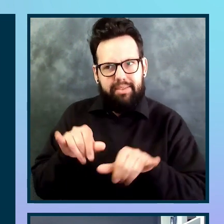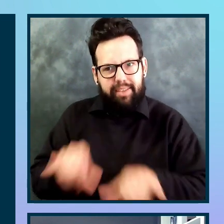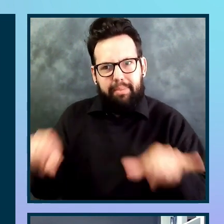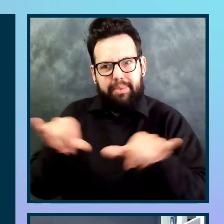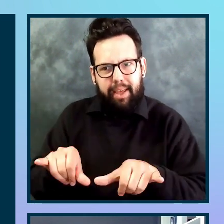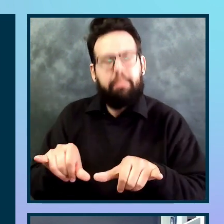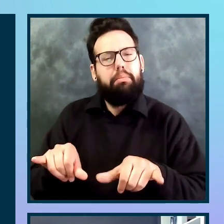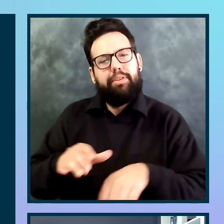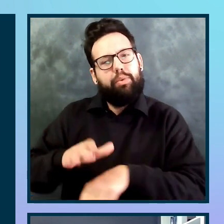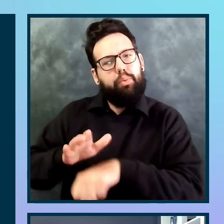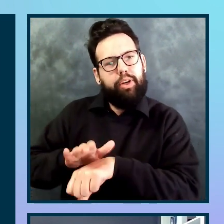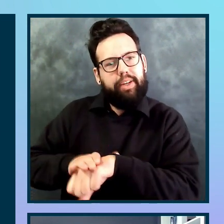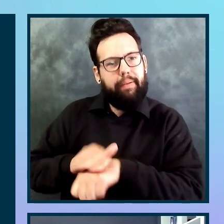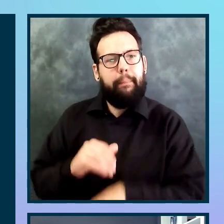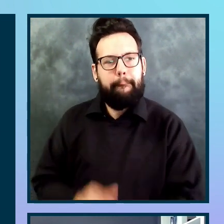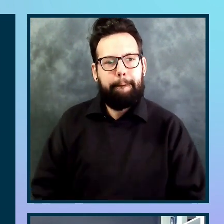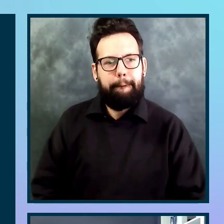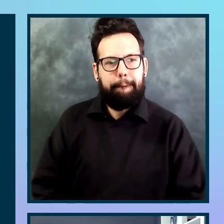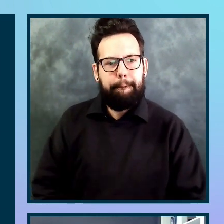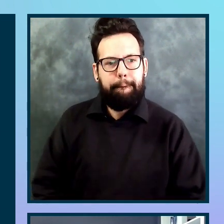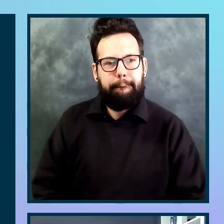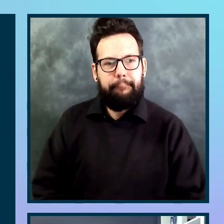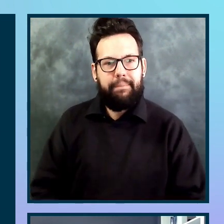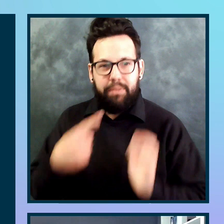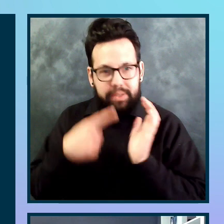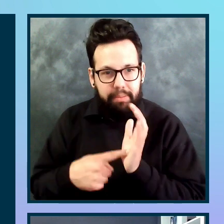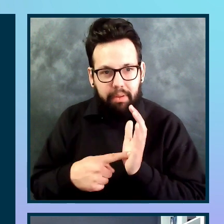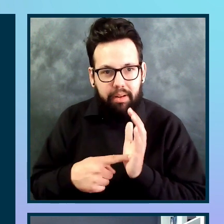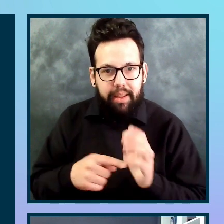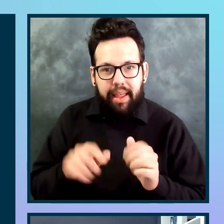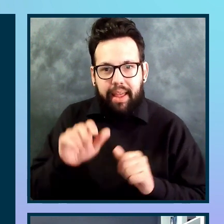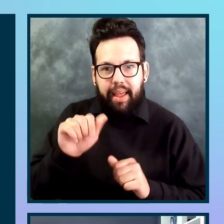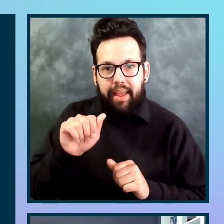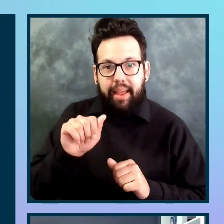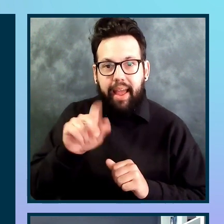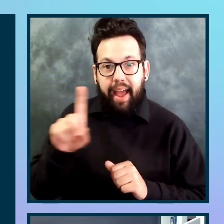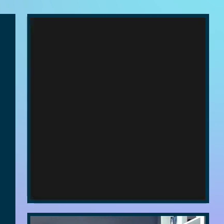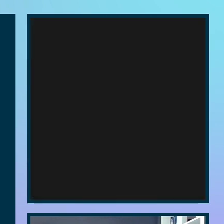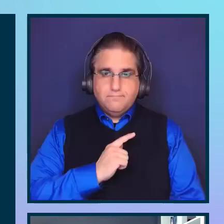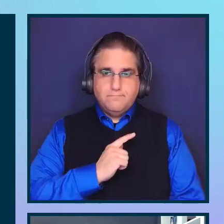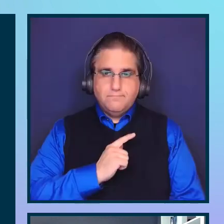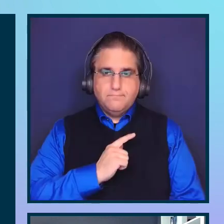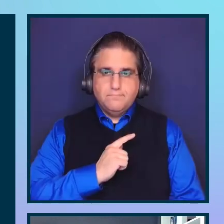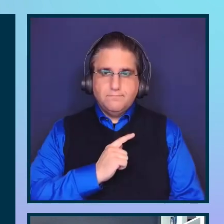We have 15 of them on the screen. When a screen reader,